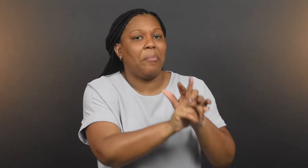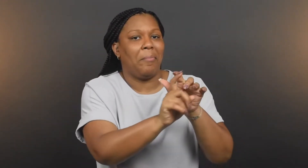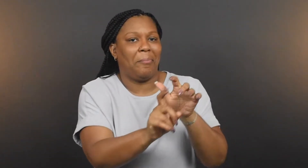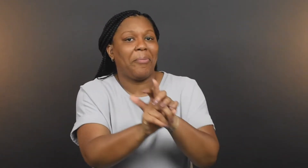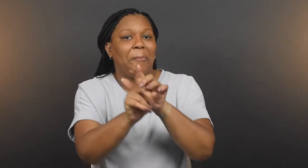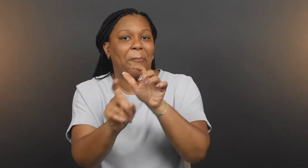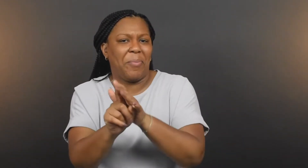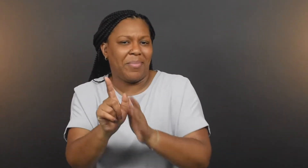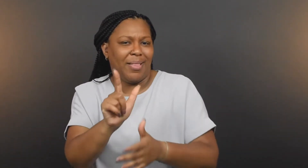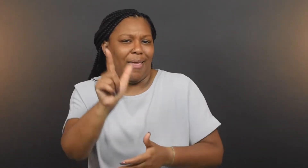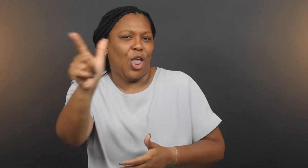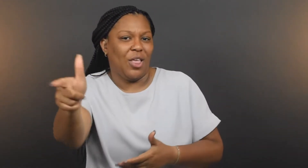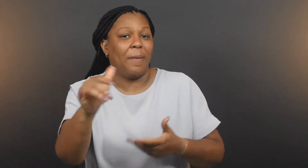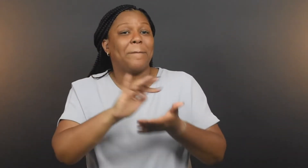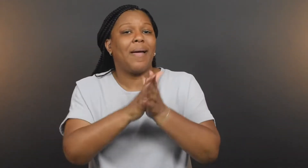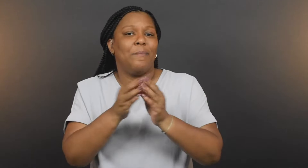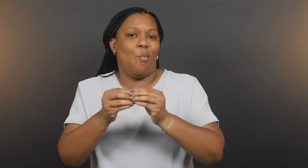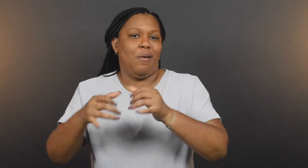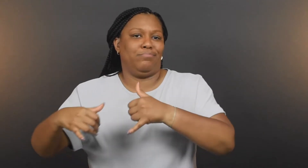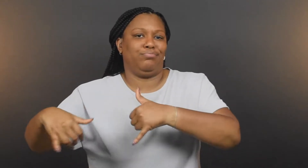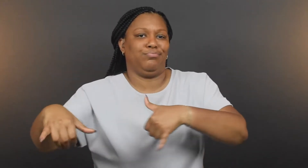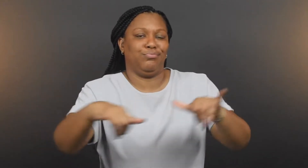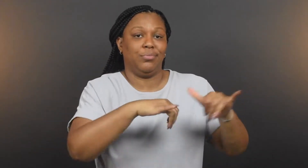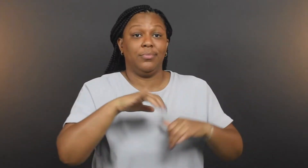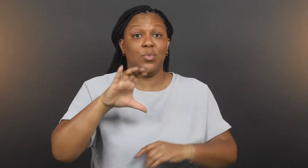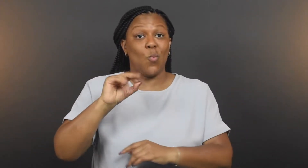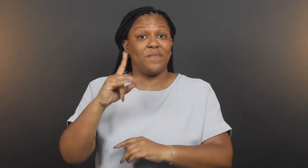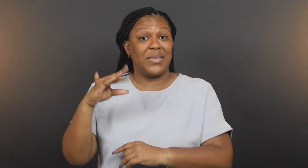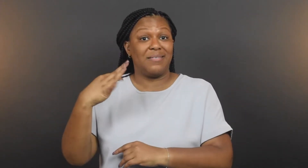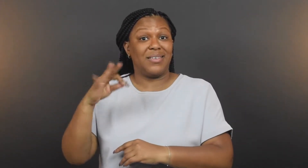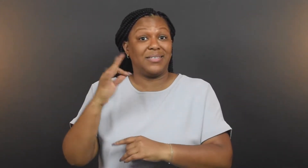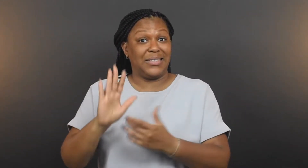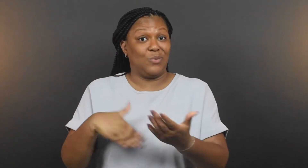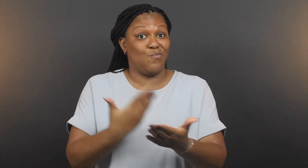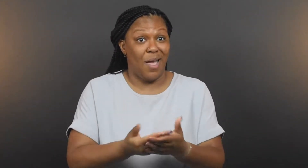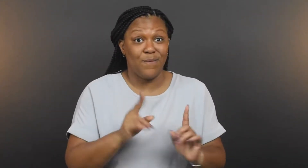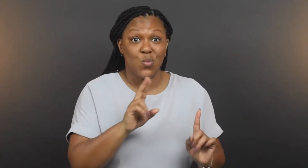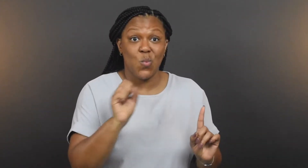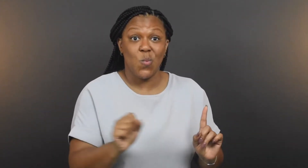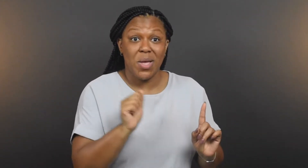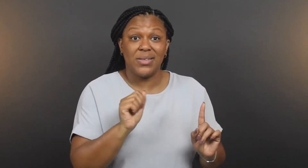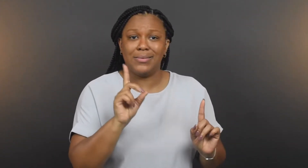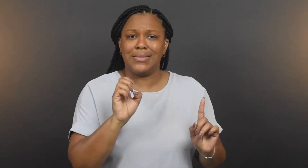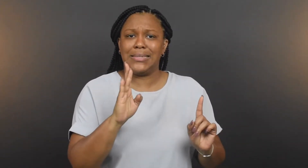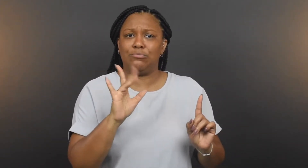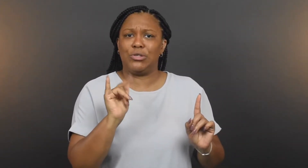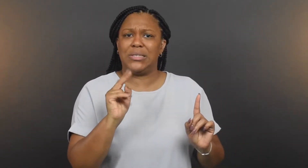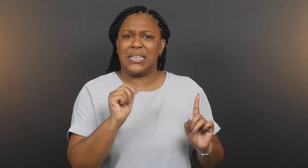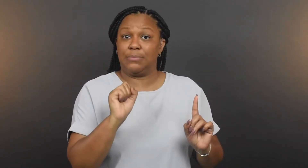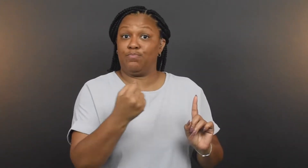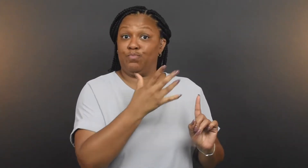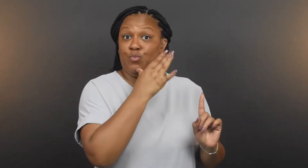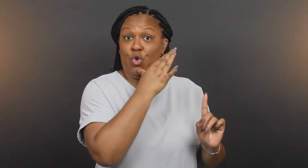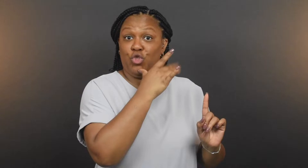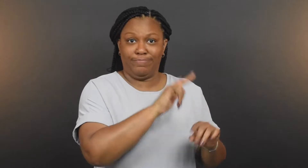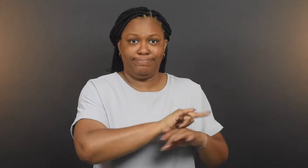syndrome,” she says. But COVID-19 can have many follow-on illnesses, and they are more common.”